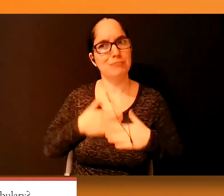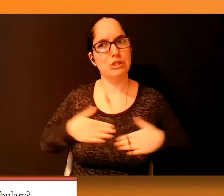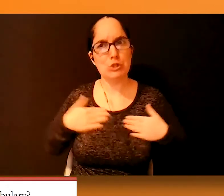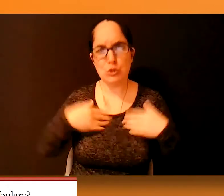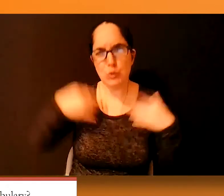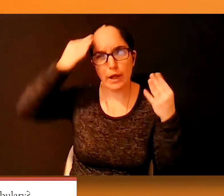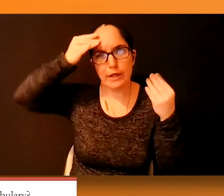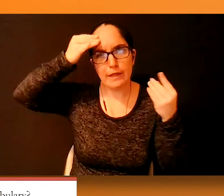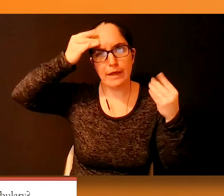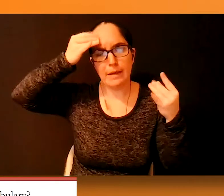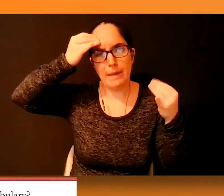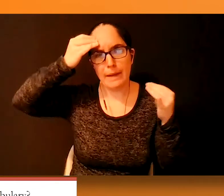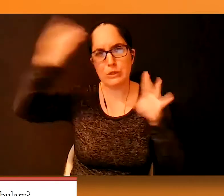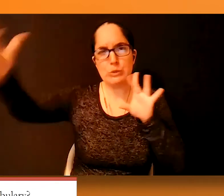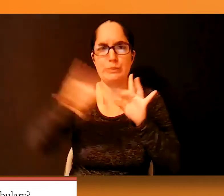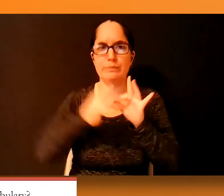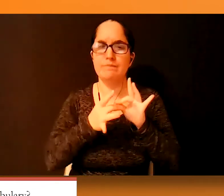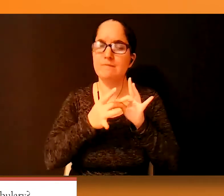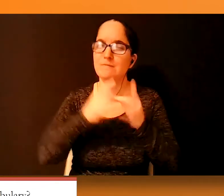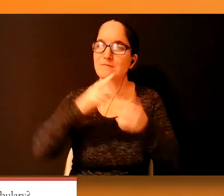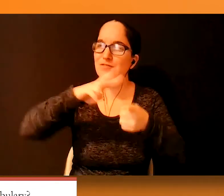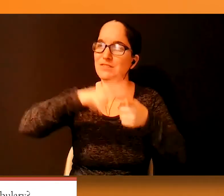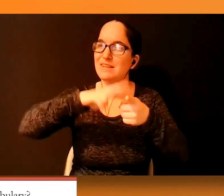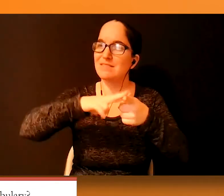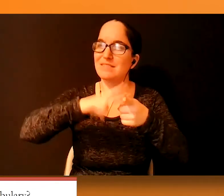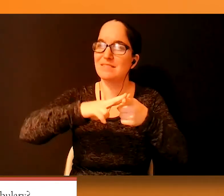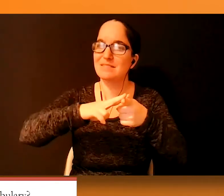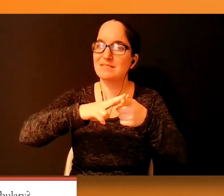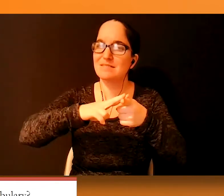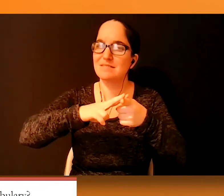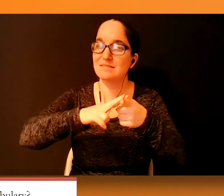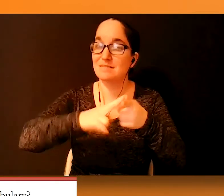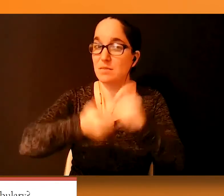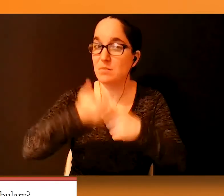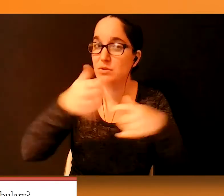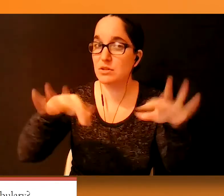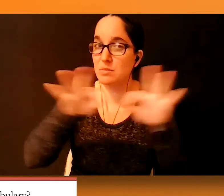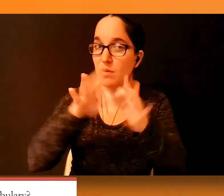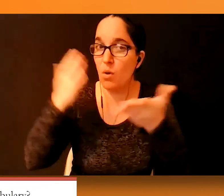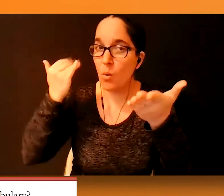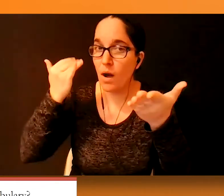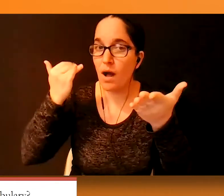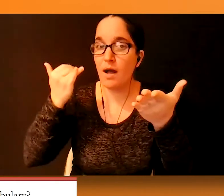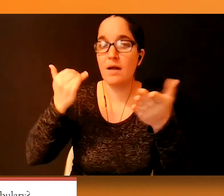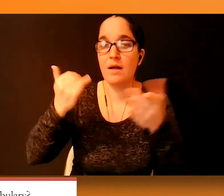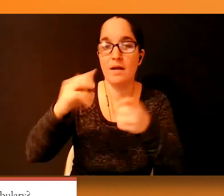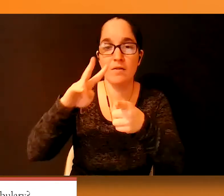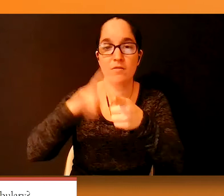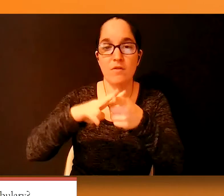to kind of think about as it needs to become-- the biggest part of it is that vocabulary has to become internalized.